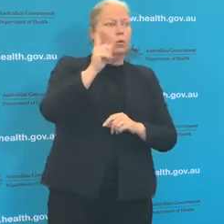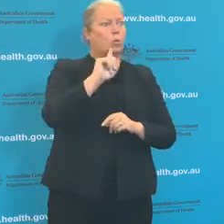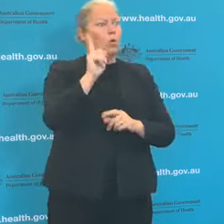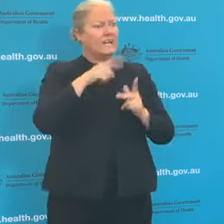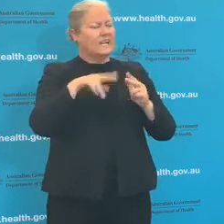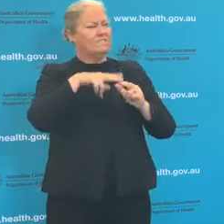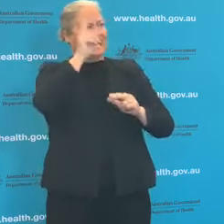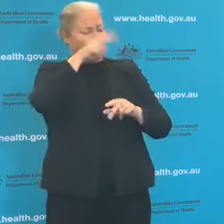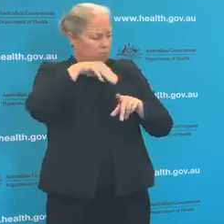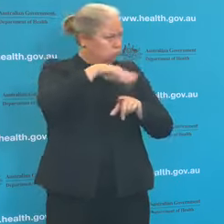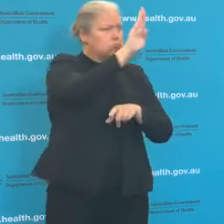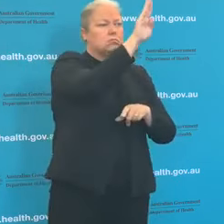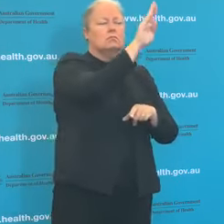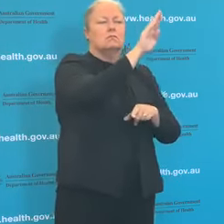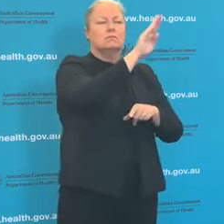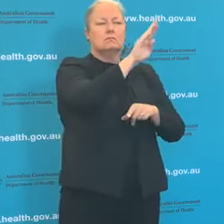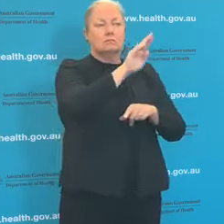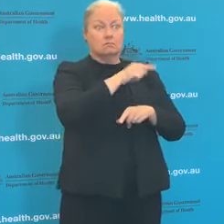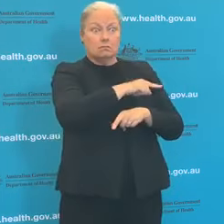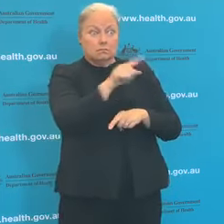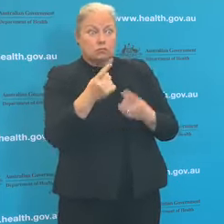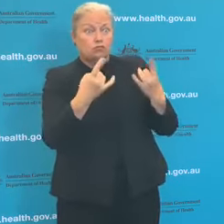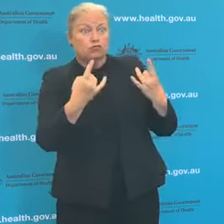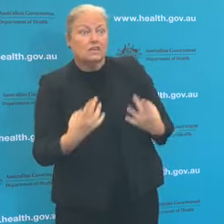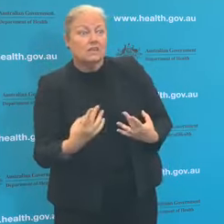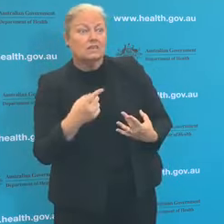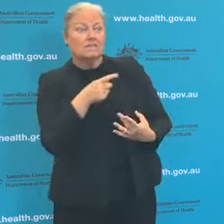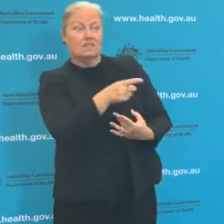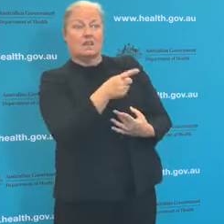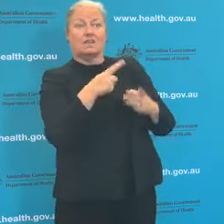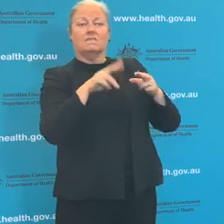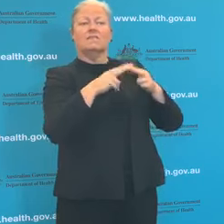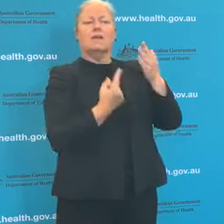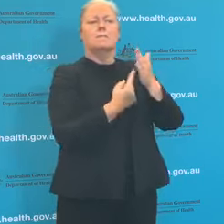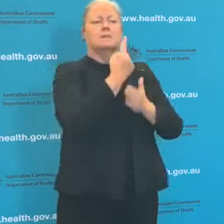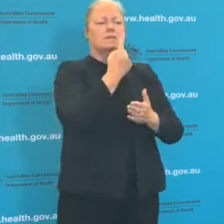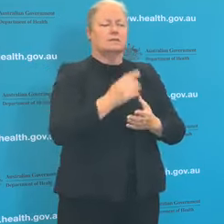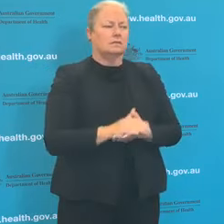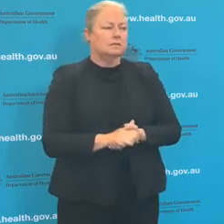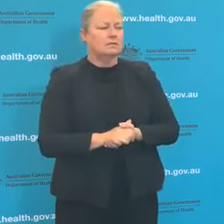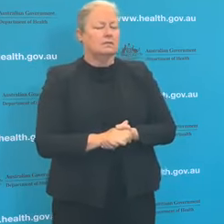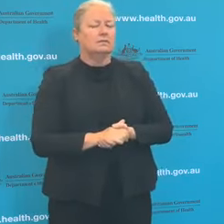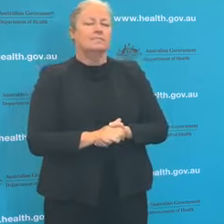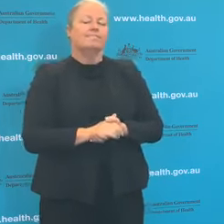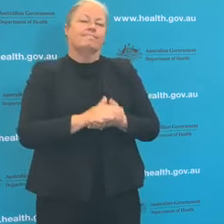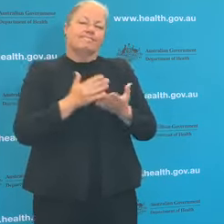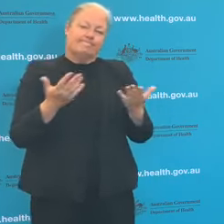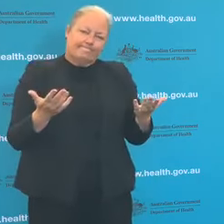clear about, that they wanted us to reassure them that our system is ready